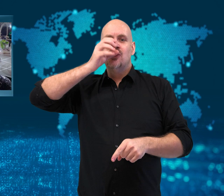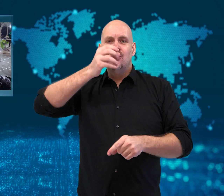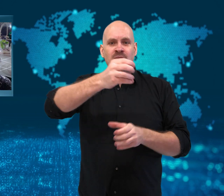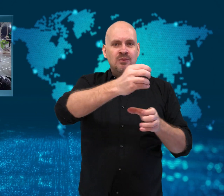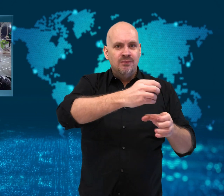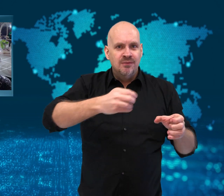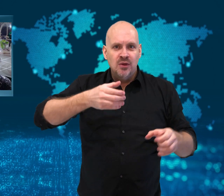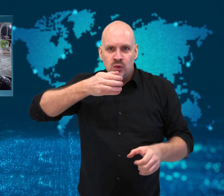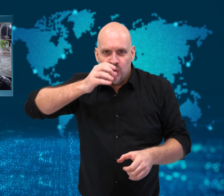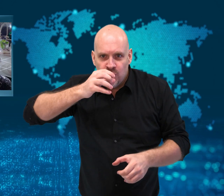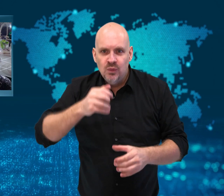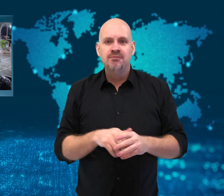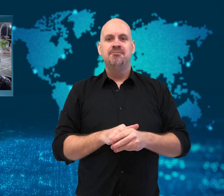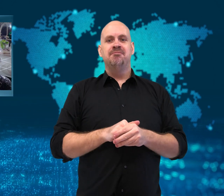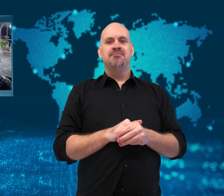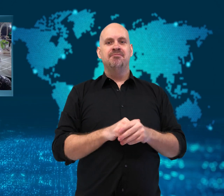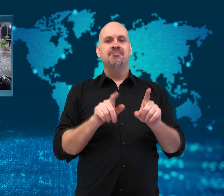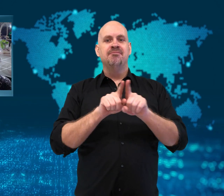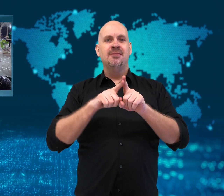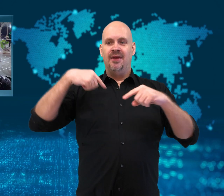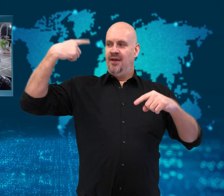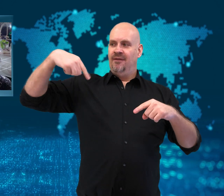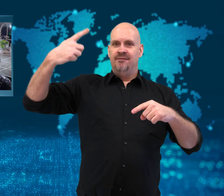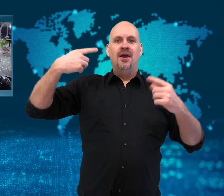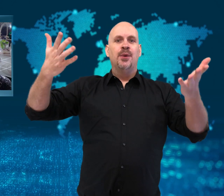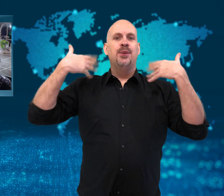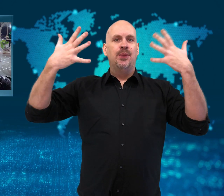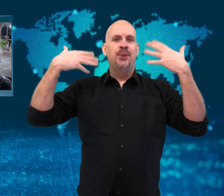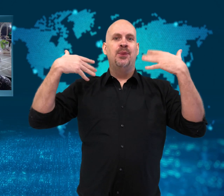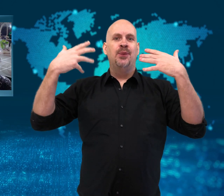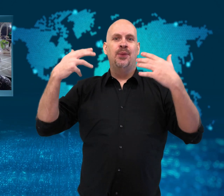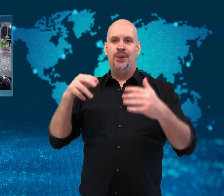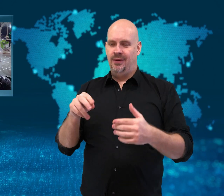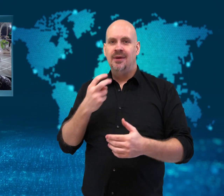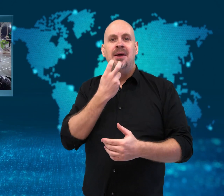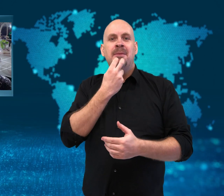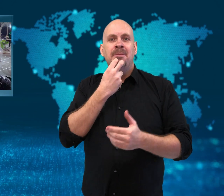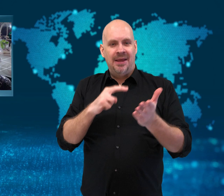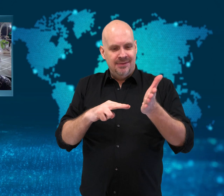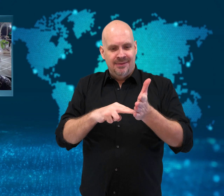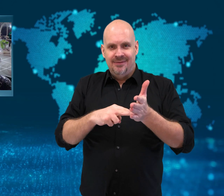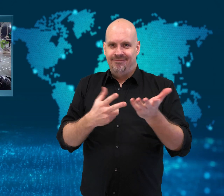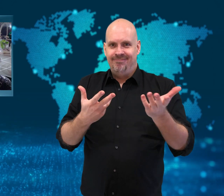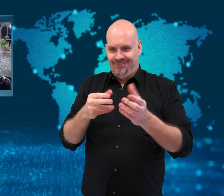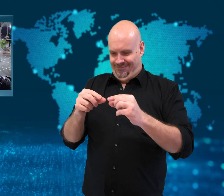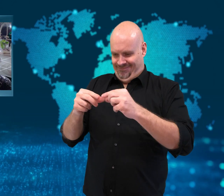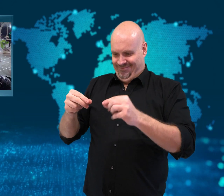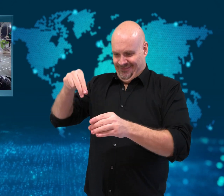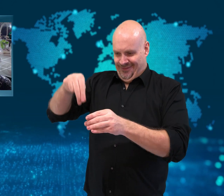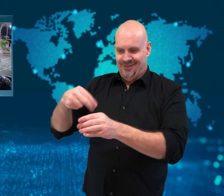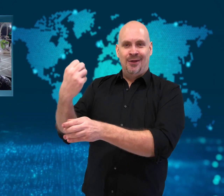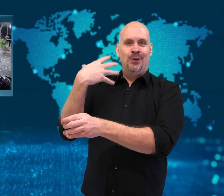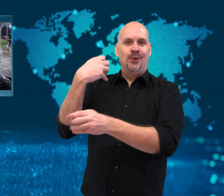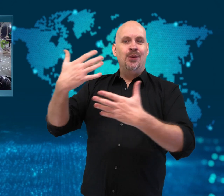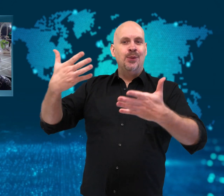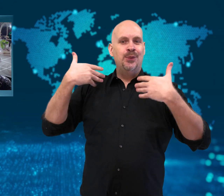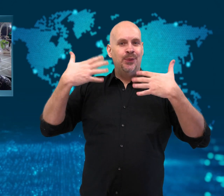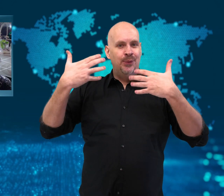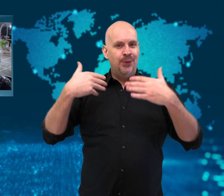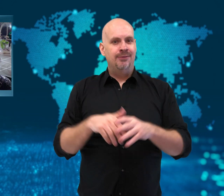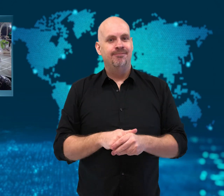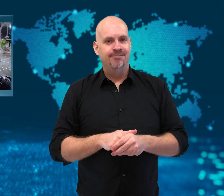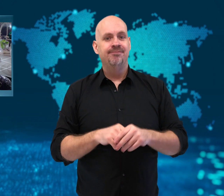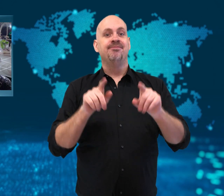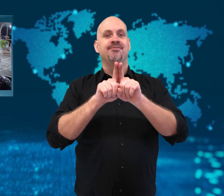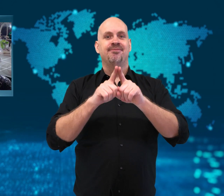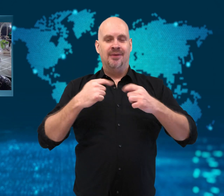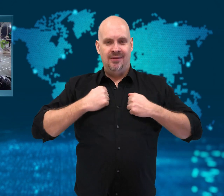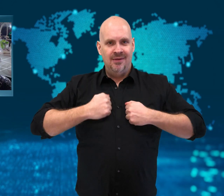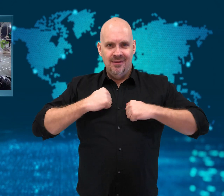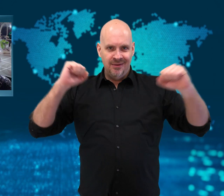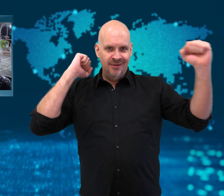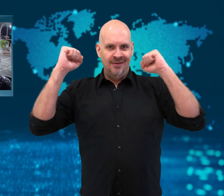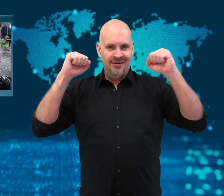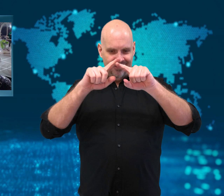The bubbles also contained water bottles, battery operated fans, towels,